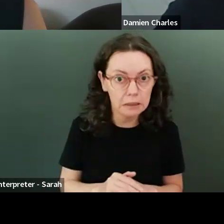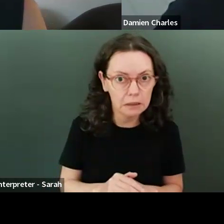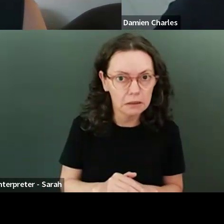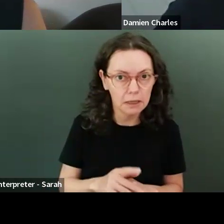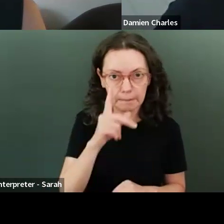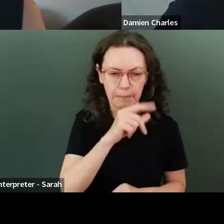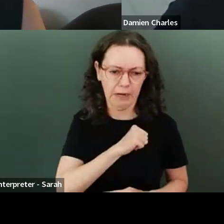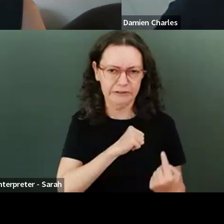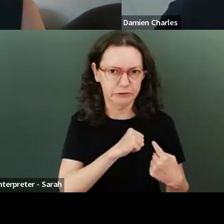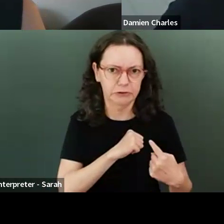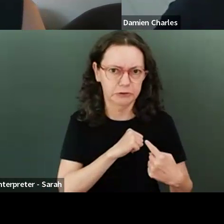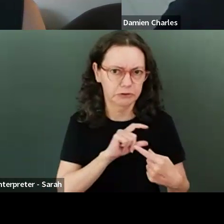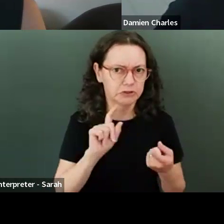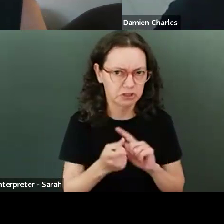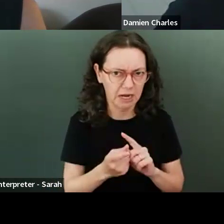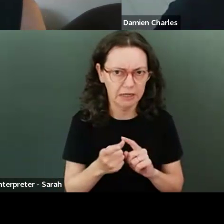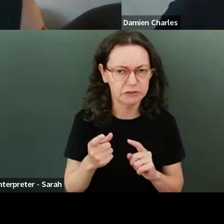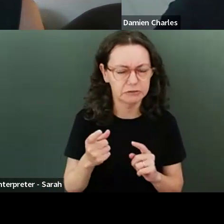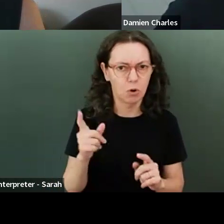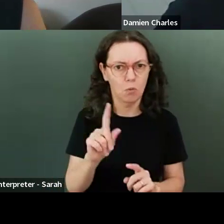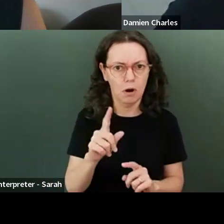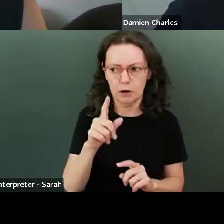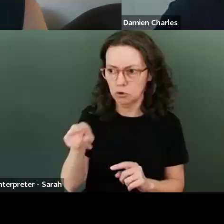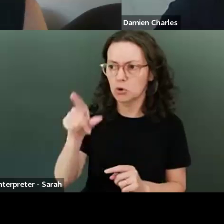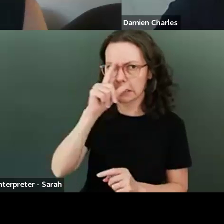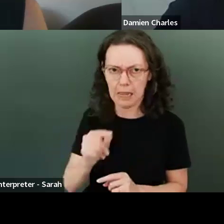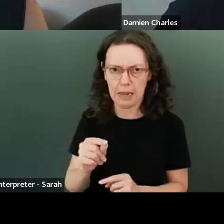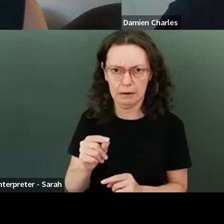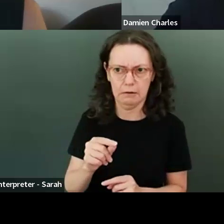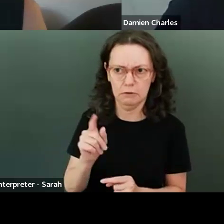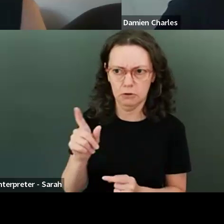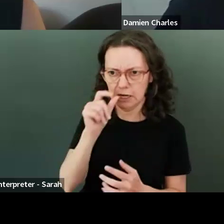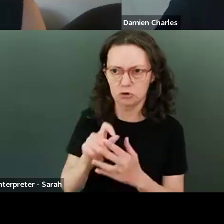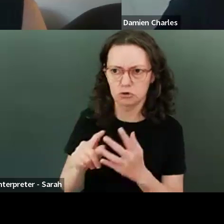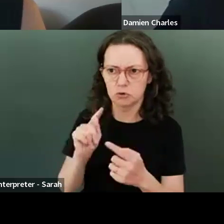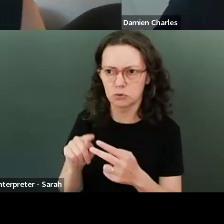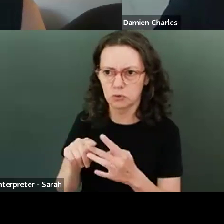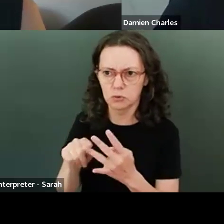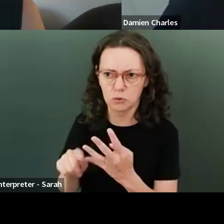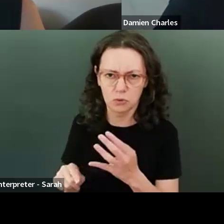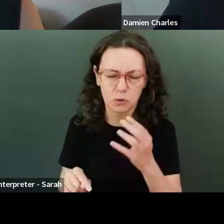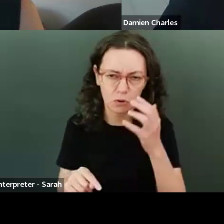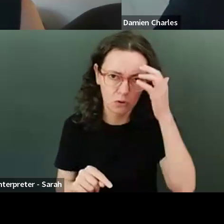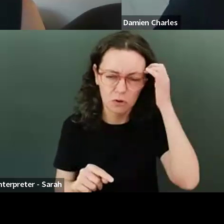and so building those expectations early and also expectations are fluid so we